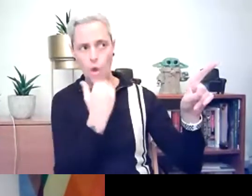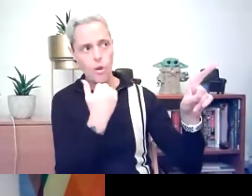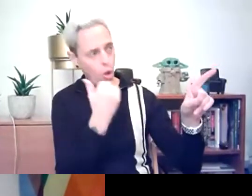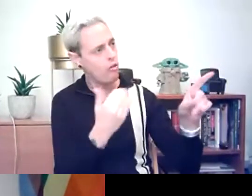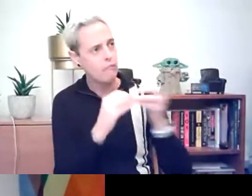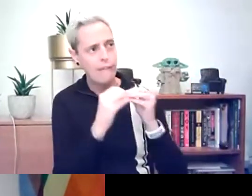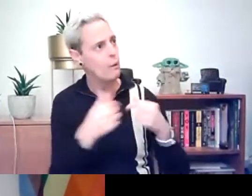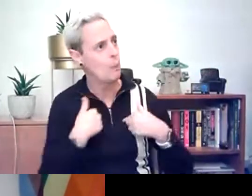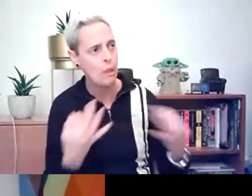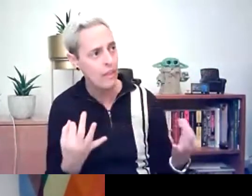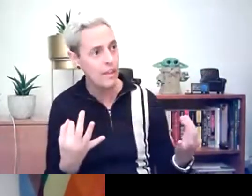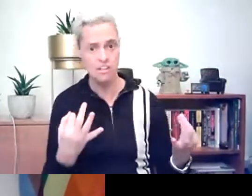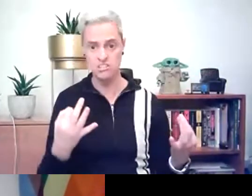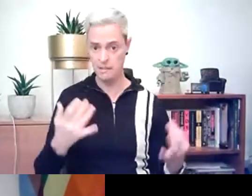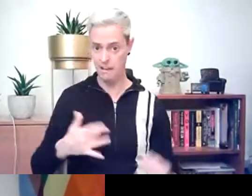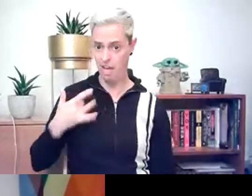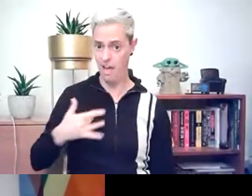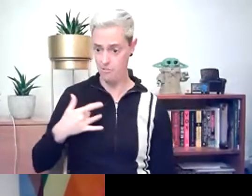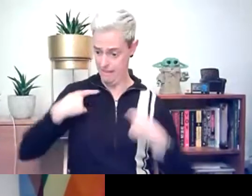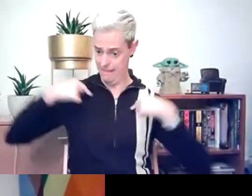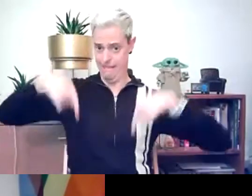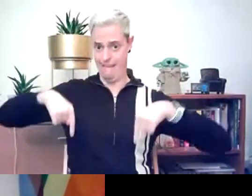good enough. 18:27:19 Being in that world every day in